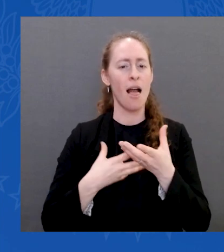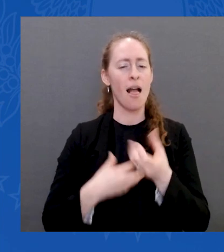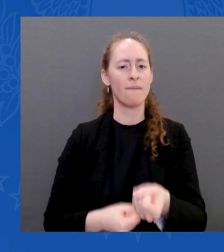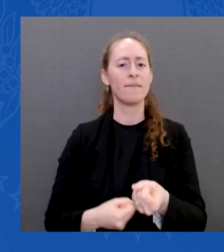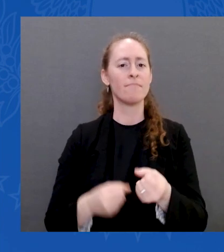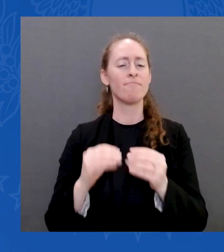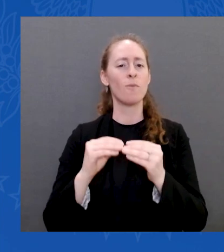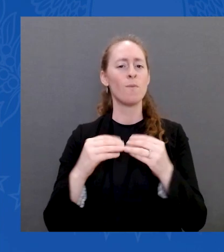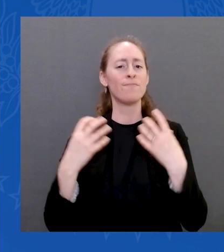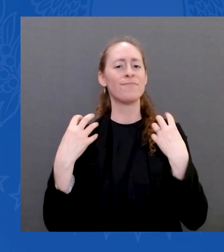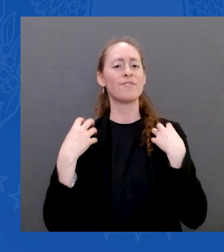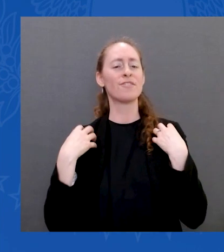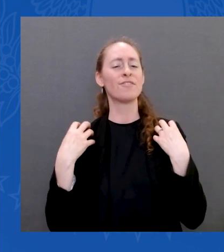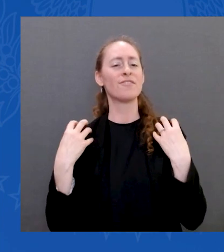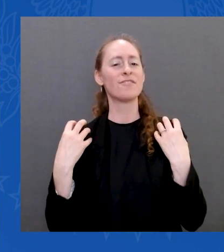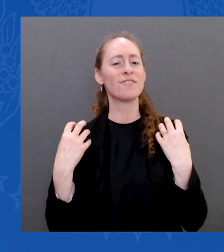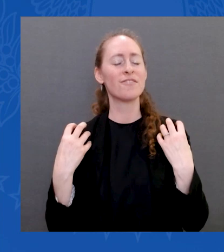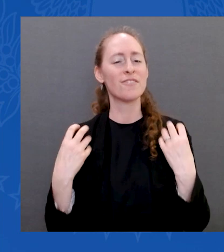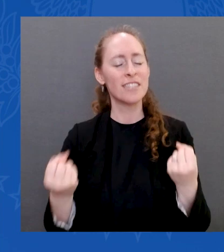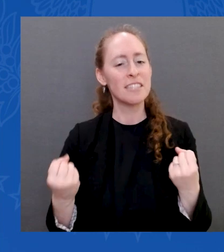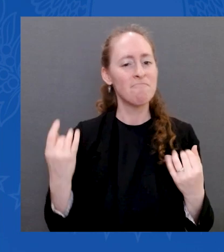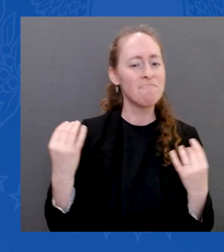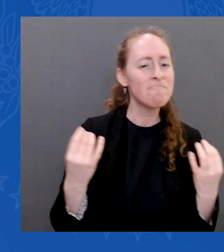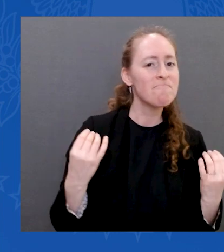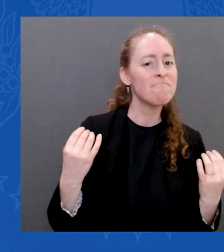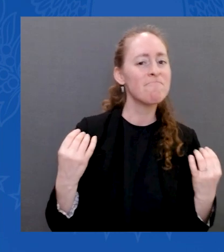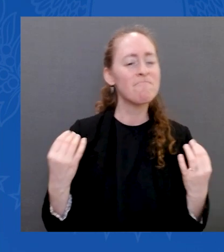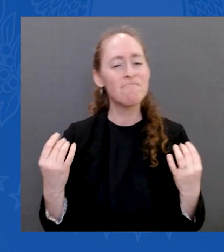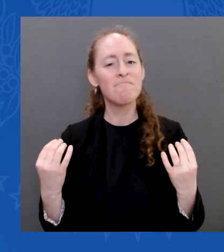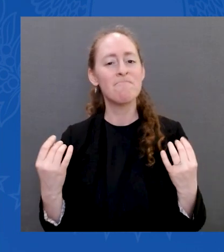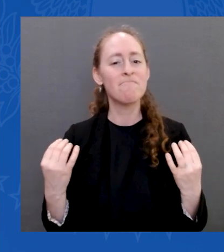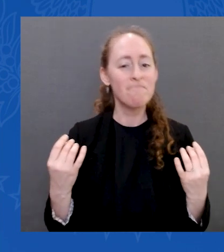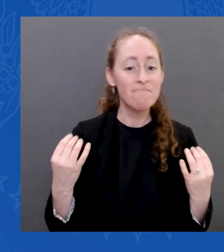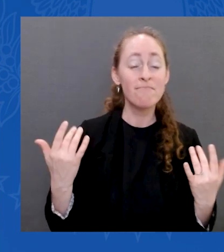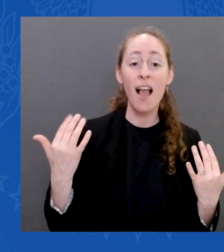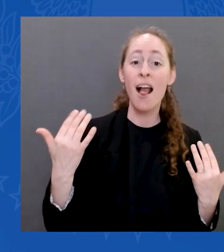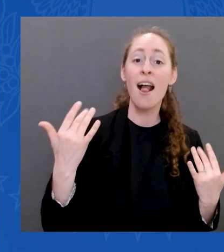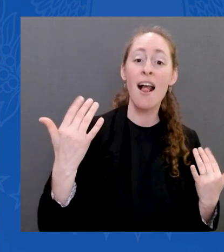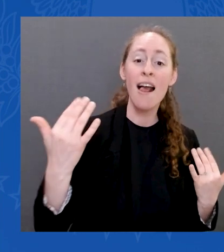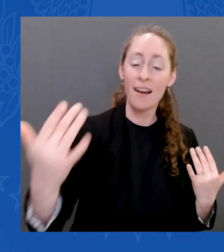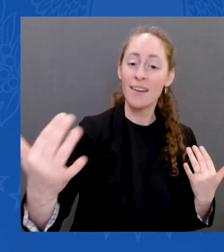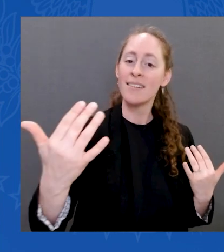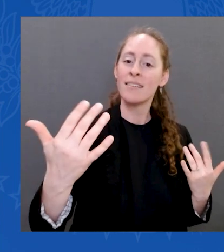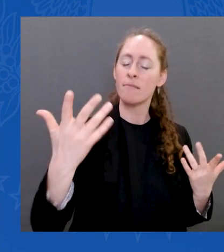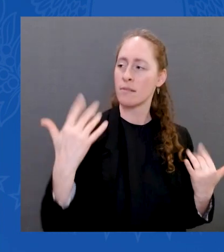how did you end up standing on the podium in the White House? No, you didn't ever expect that.